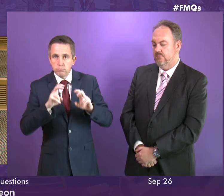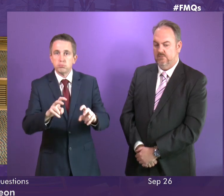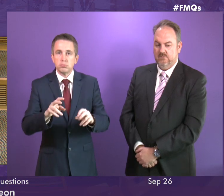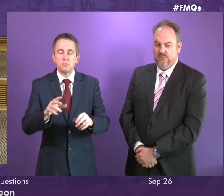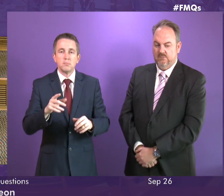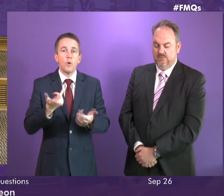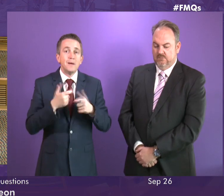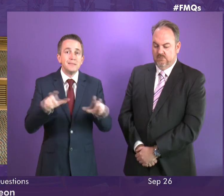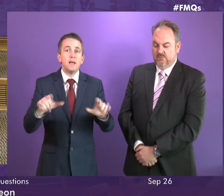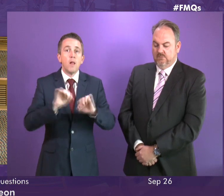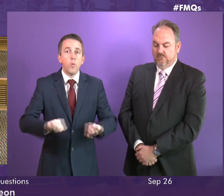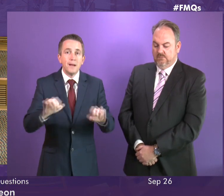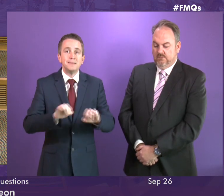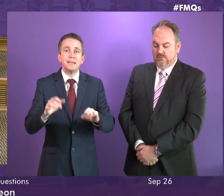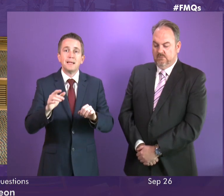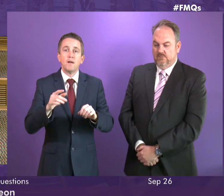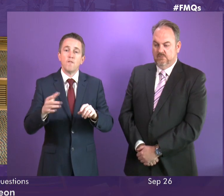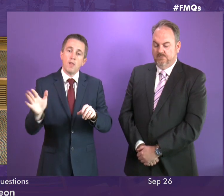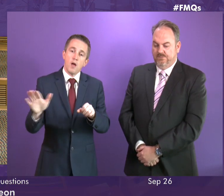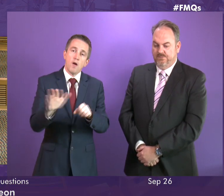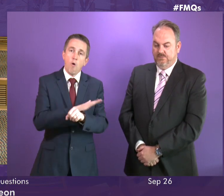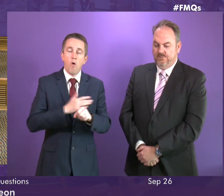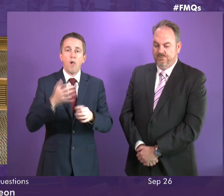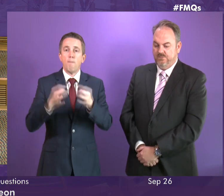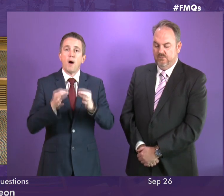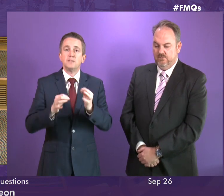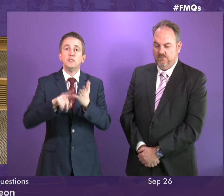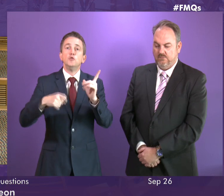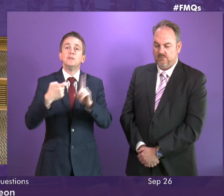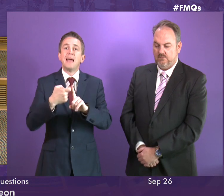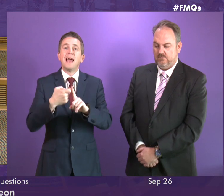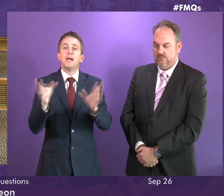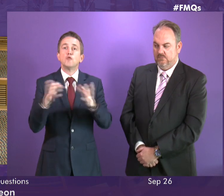We also await the report of the United Kingdom all-party parliamentary group on deaths abroad